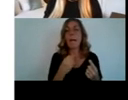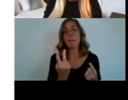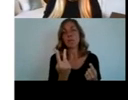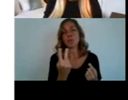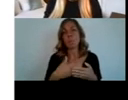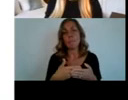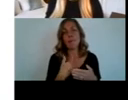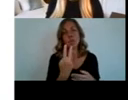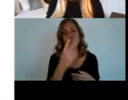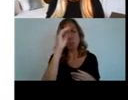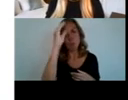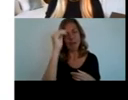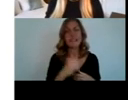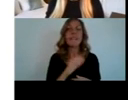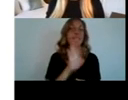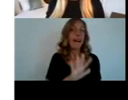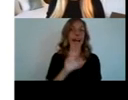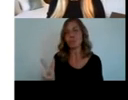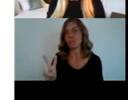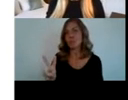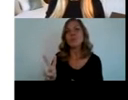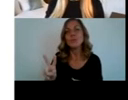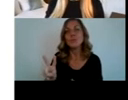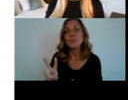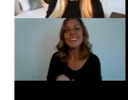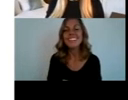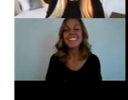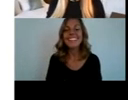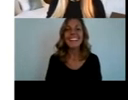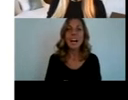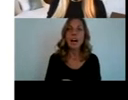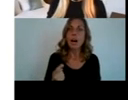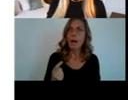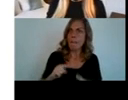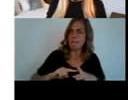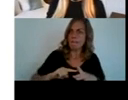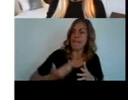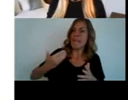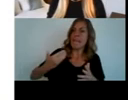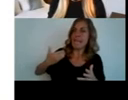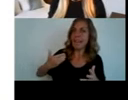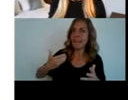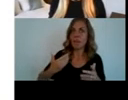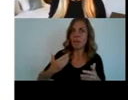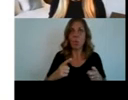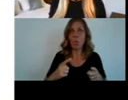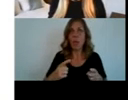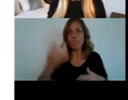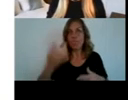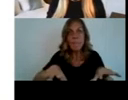boys. A 5 year old and a 2 year old. And early, early in this pandemic, once they locked everyone